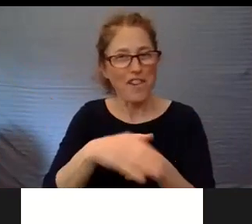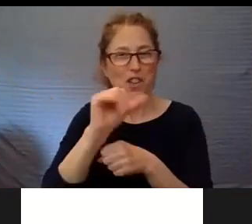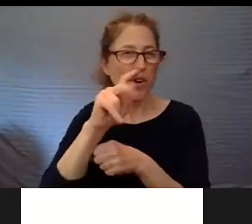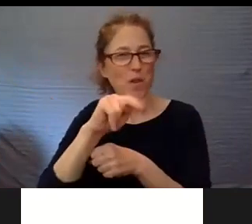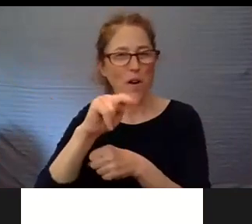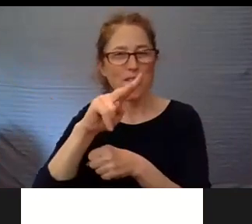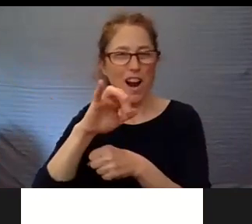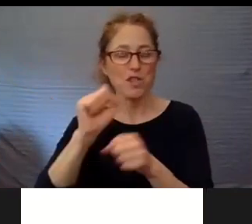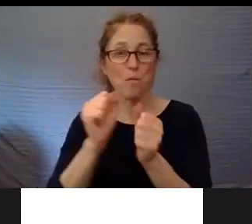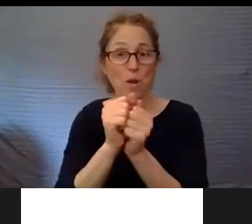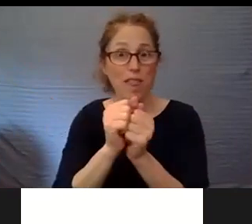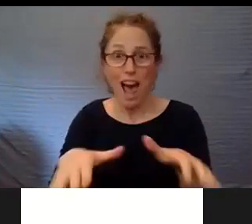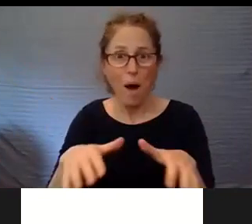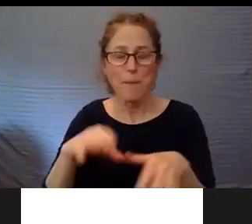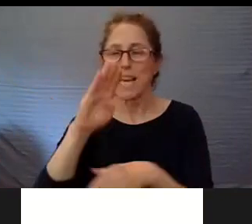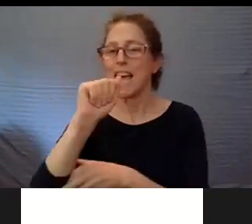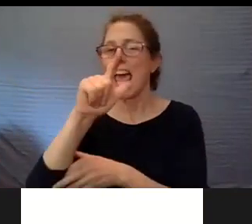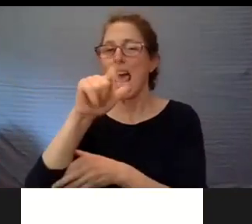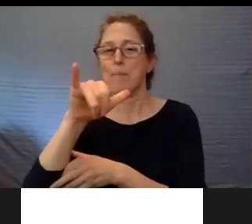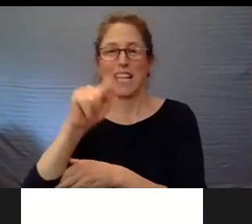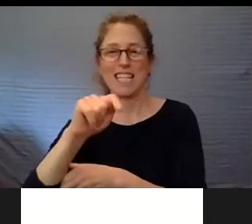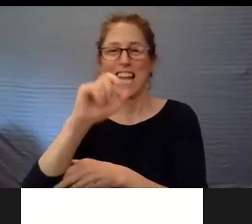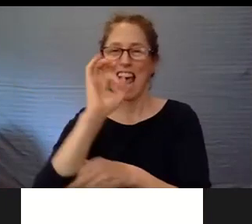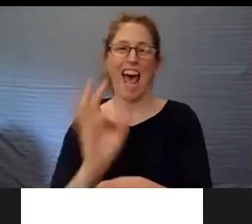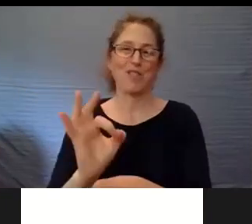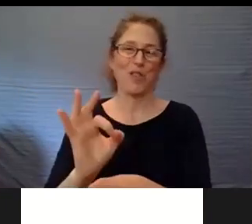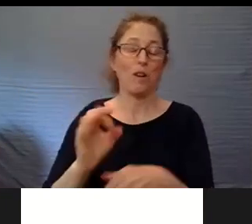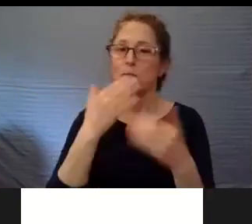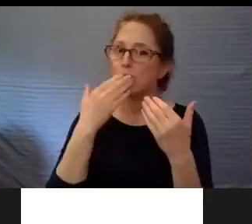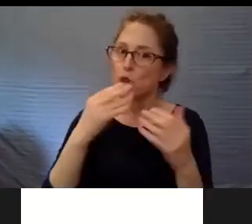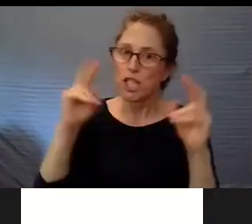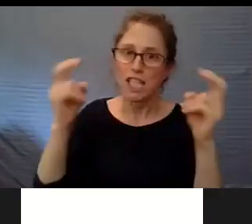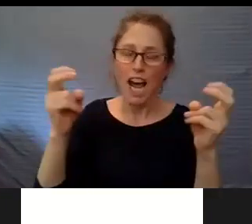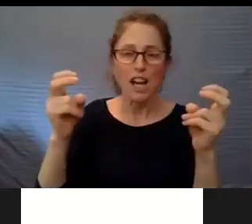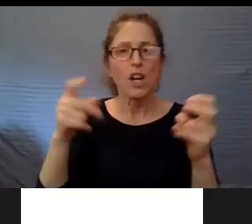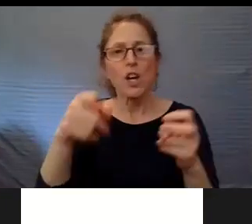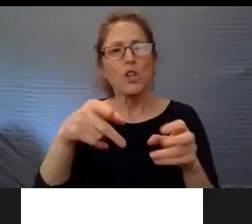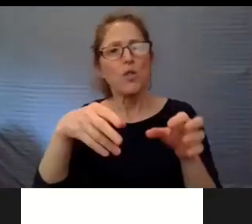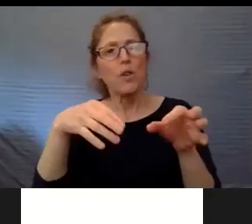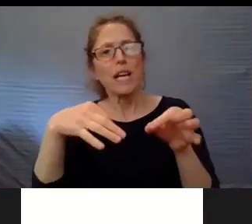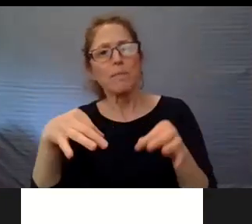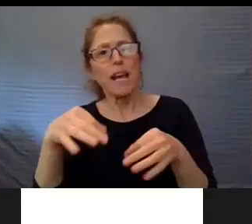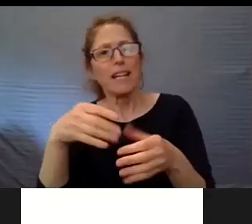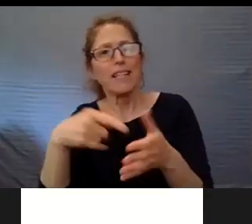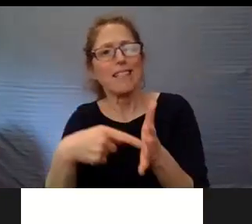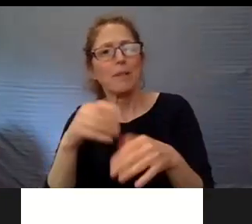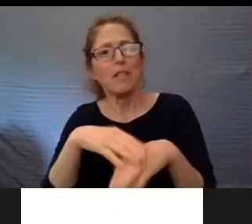And you talked about some of the different shows of ableism on social media. Can you explain some of those examples of things that you've seen?